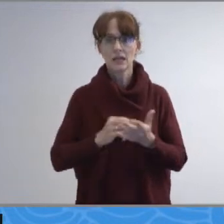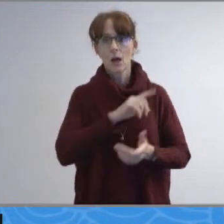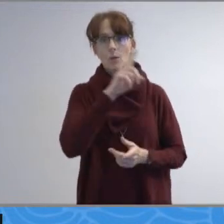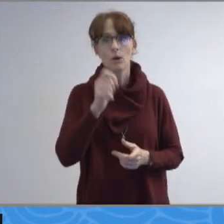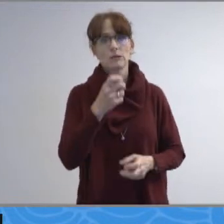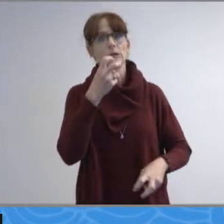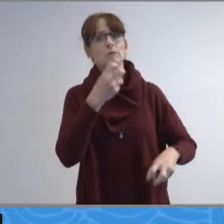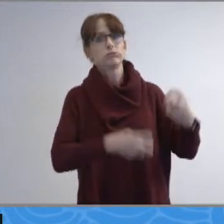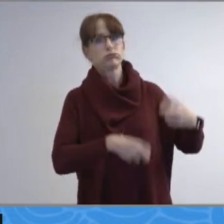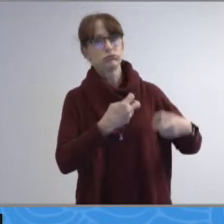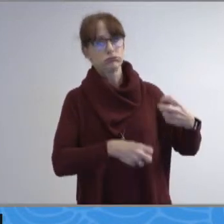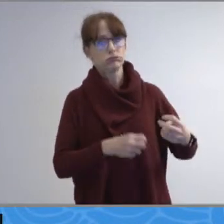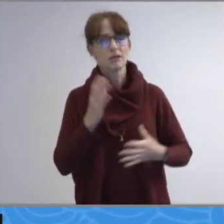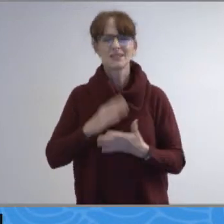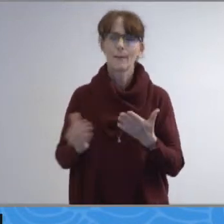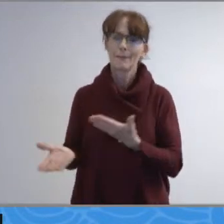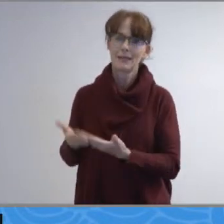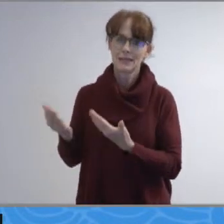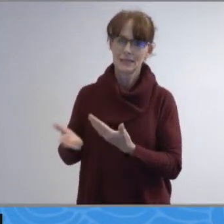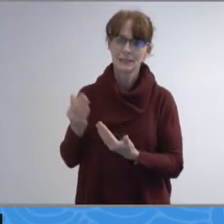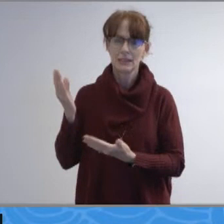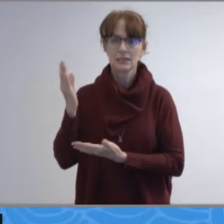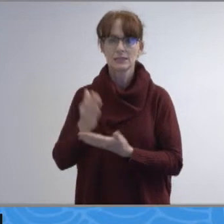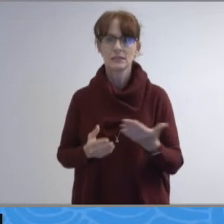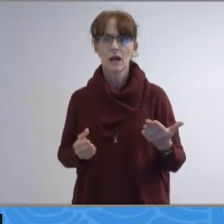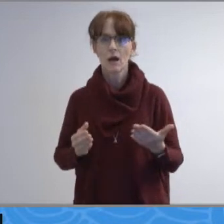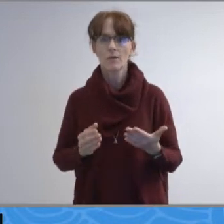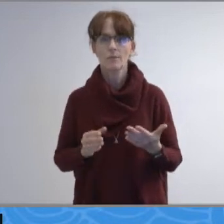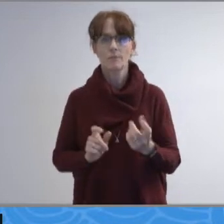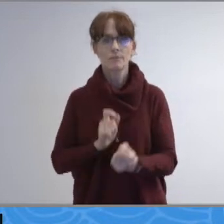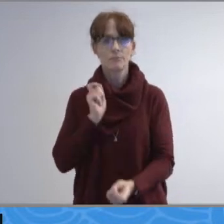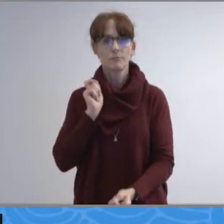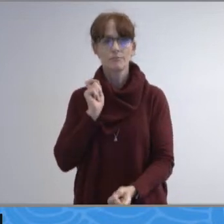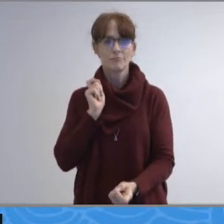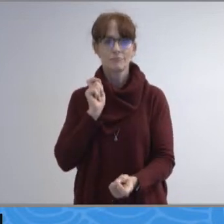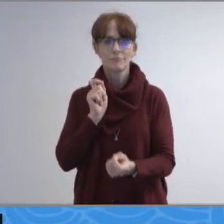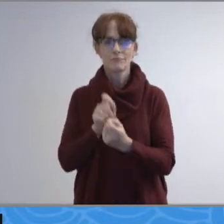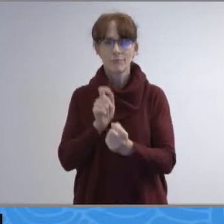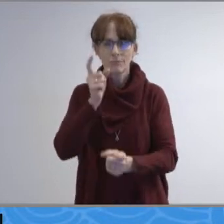some will be easy and some will be just right for your student,